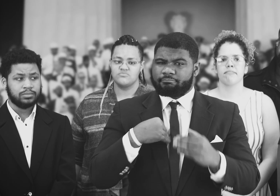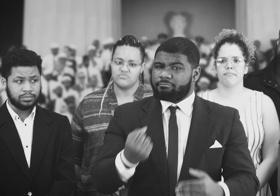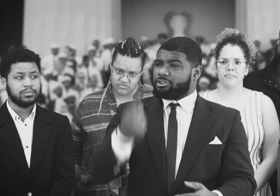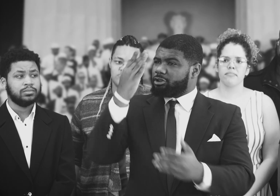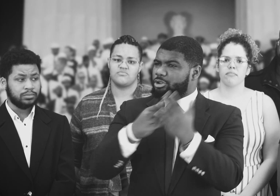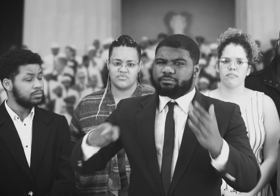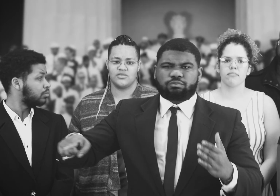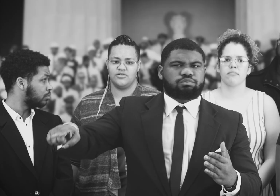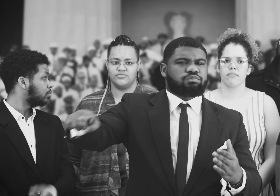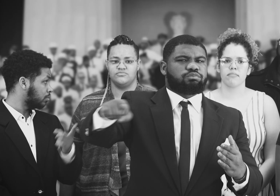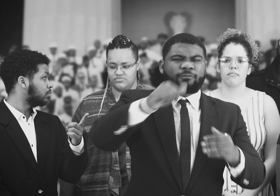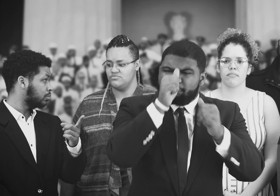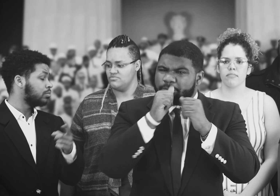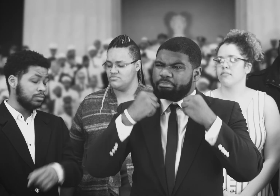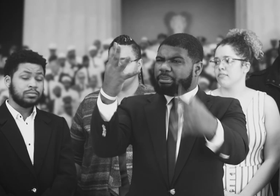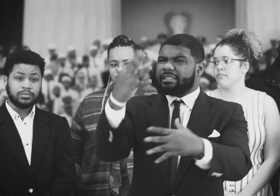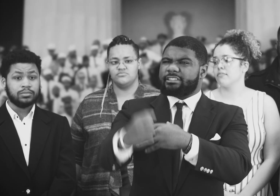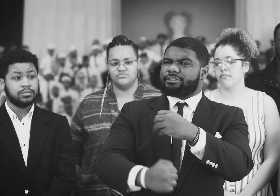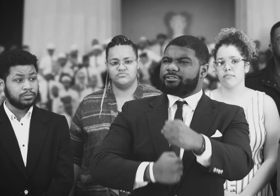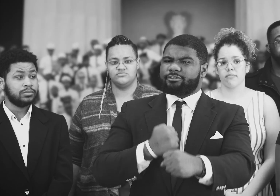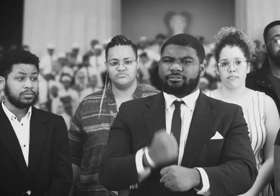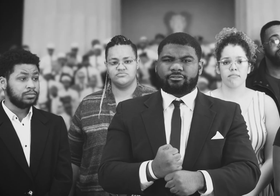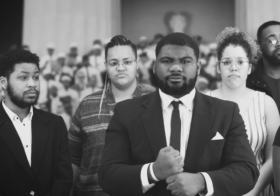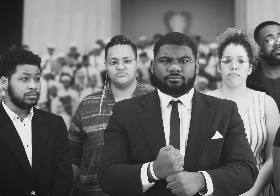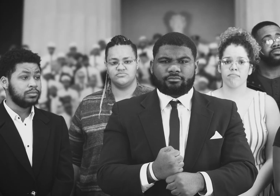I am not unmindful that some of you have come here out of great trials and tribulations.